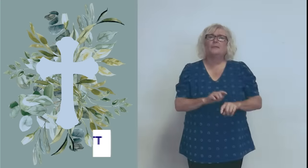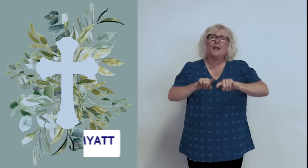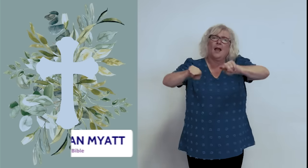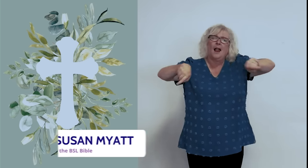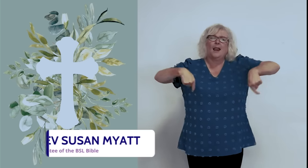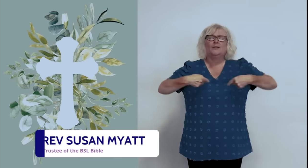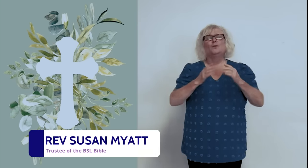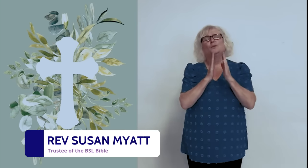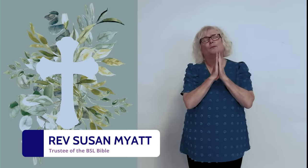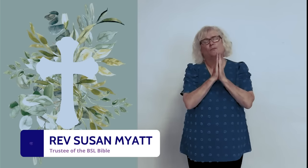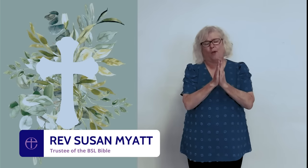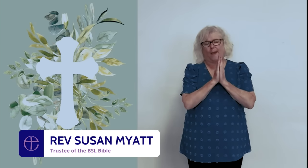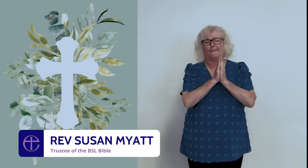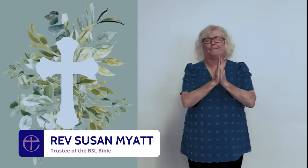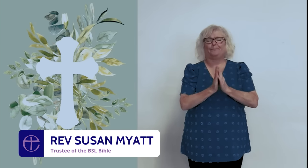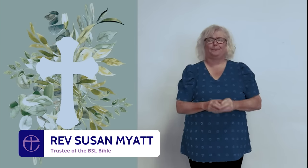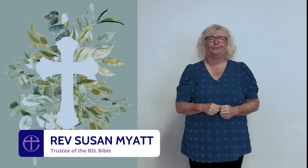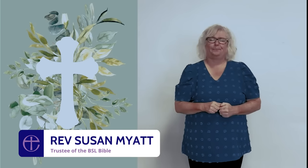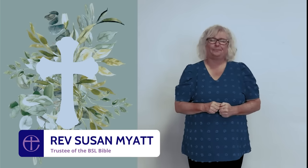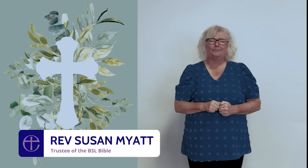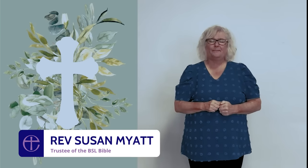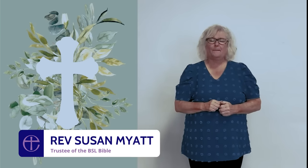Let us pray.